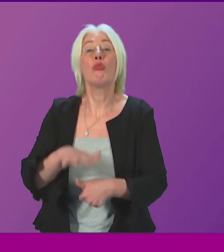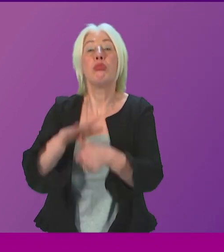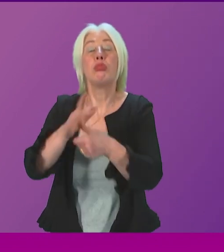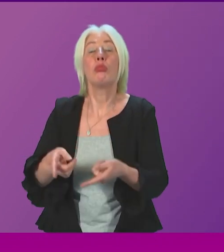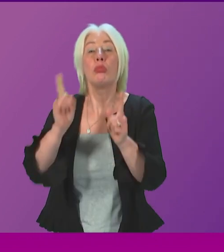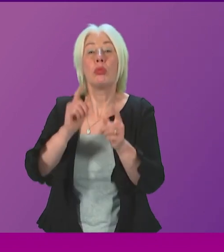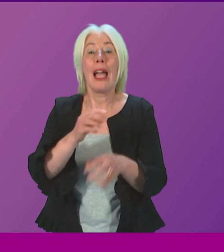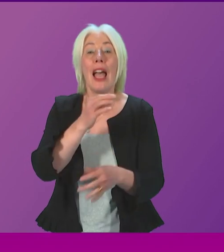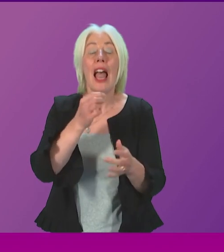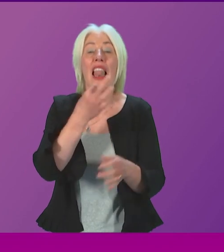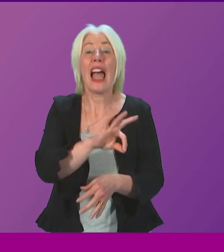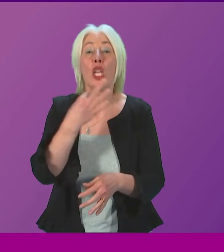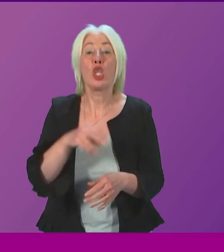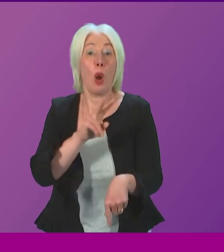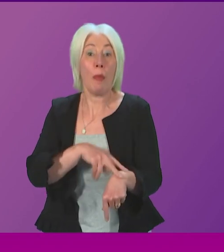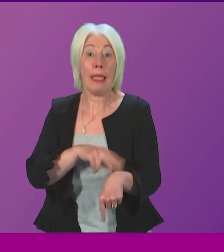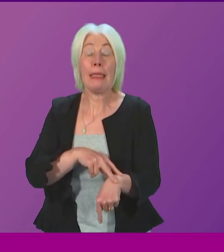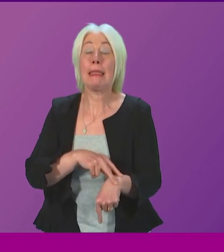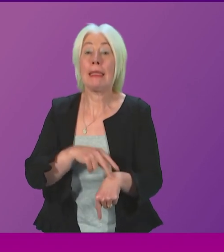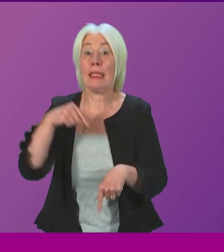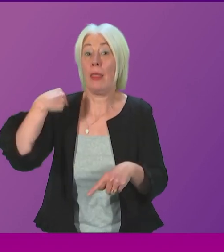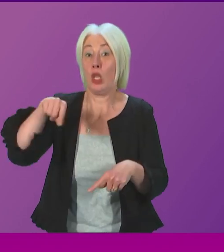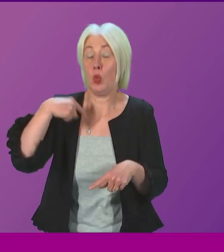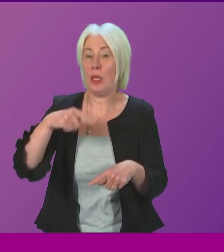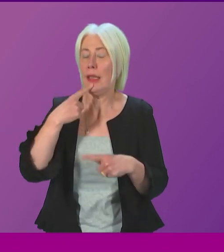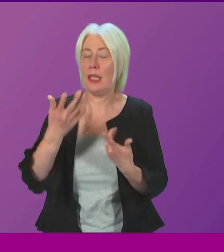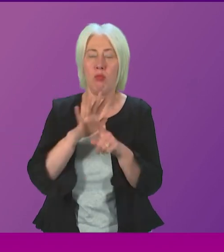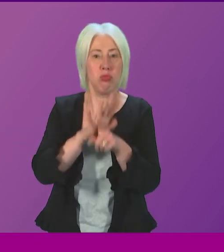Of the many things that we discussed about the increasing pressure on the police force,